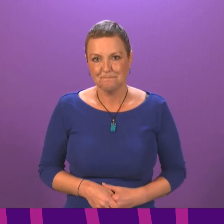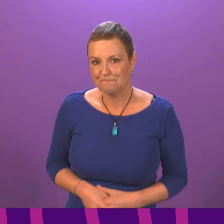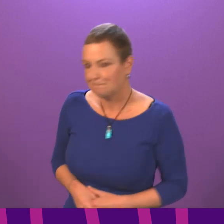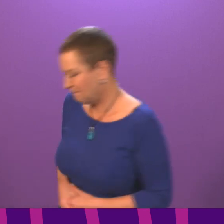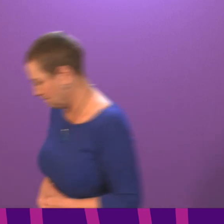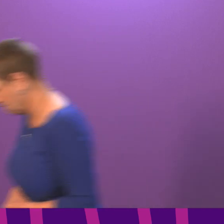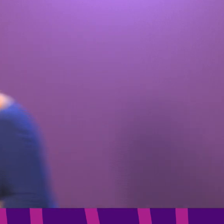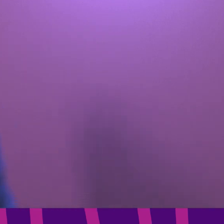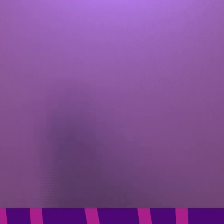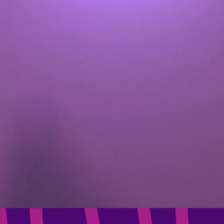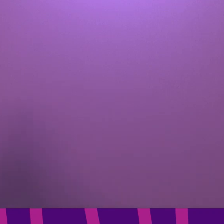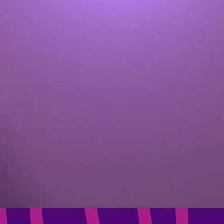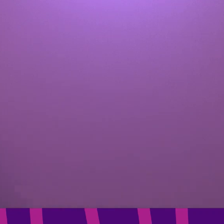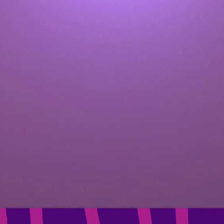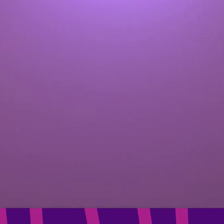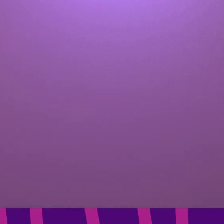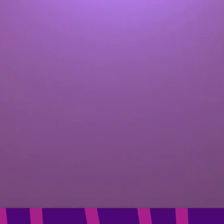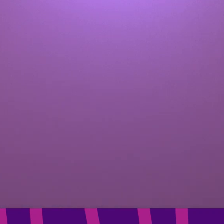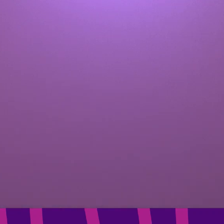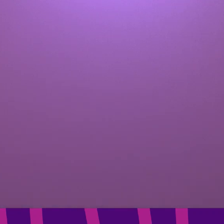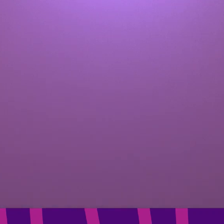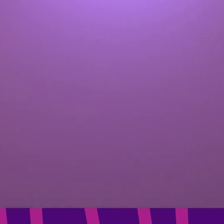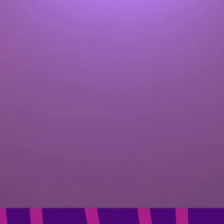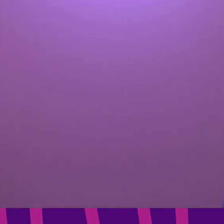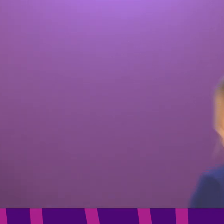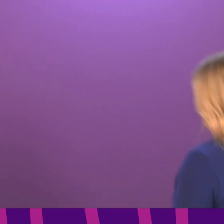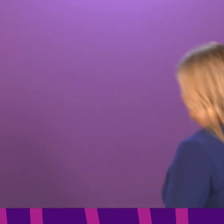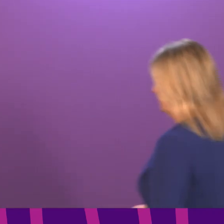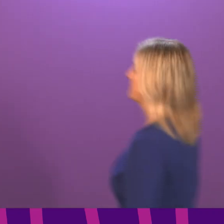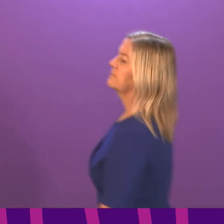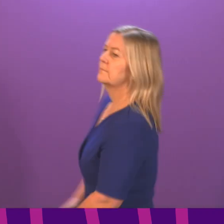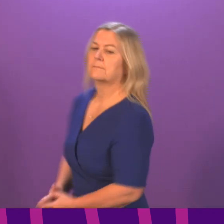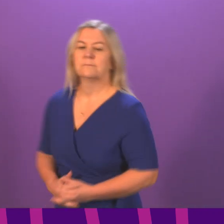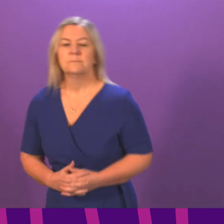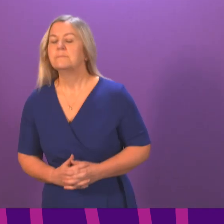4. Willie Rennie (North East Fife) (LD): In the answer to Richard Leonard, I still